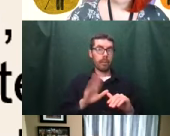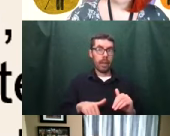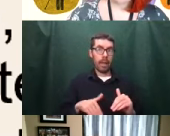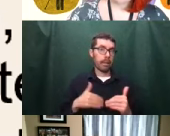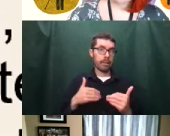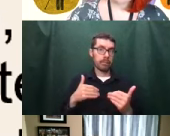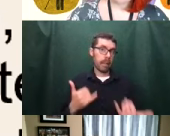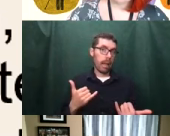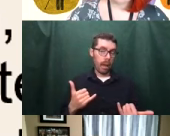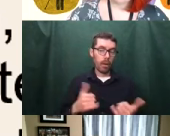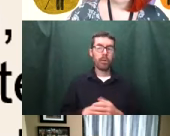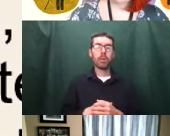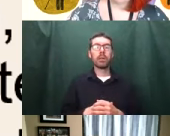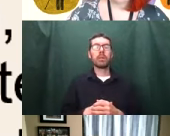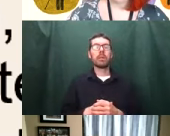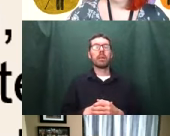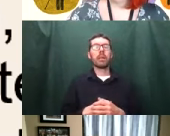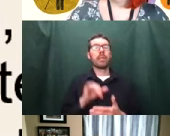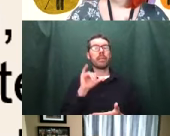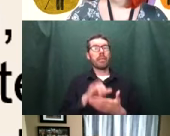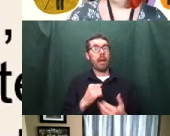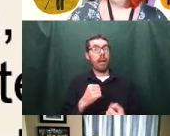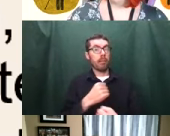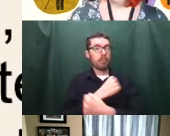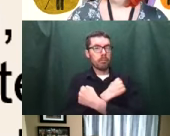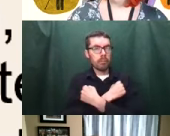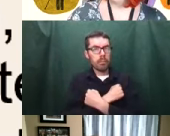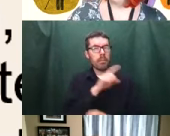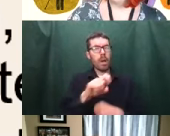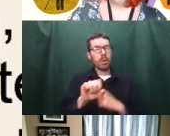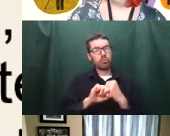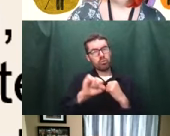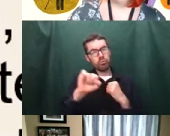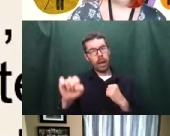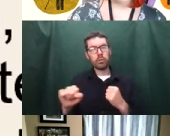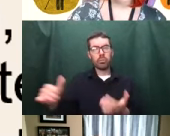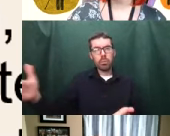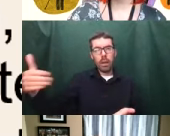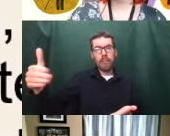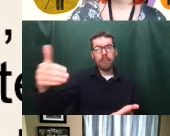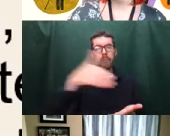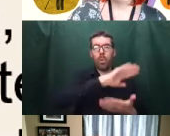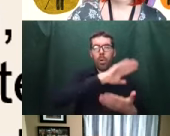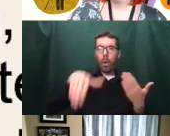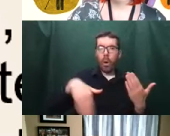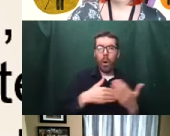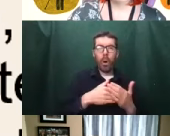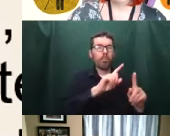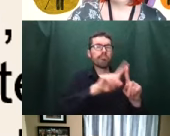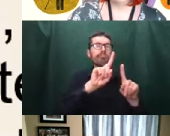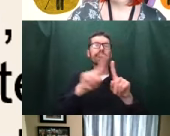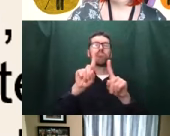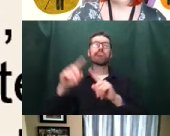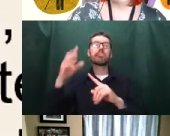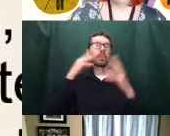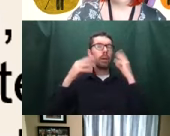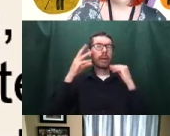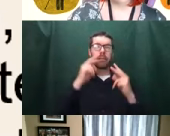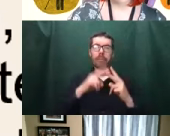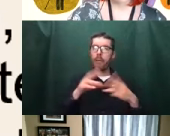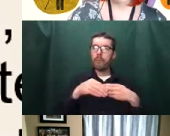and to stretch the embrace to accompany these multiple varied fluid experiences of disability.